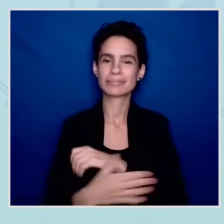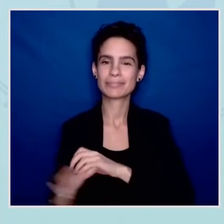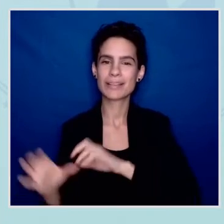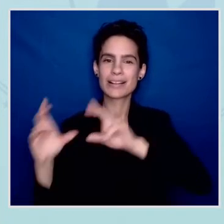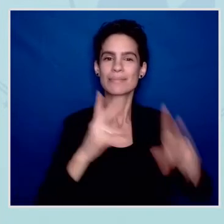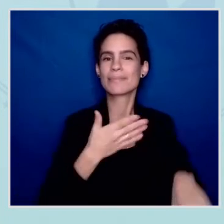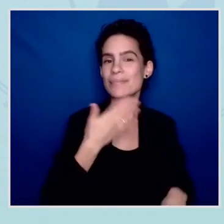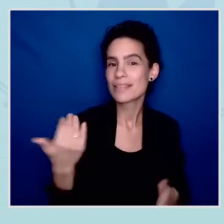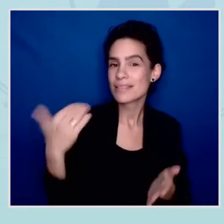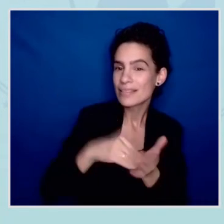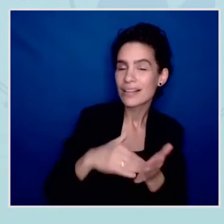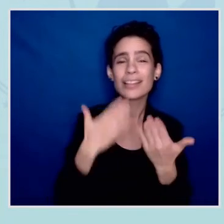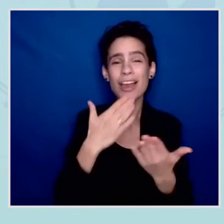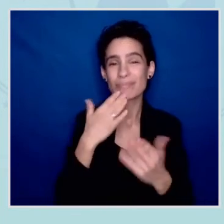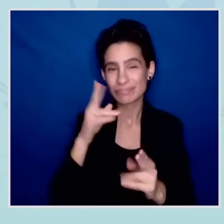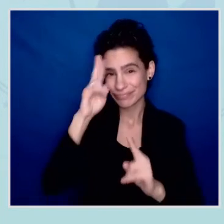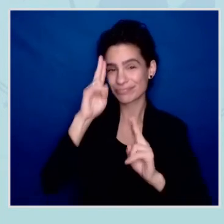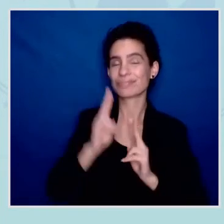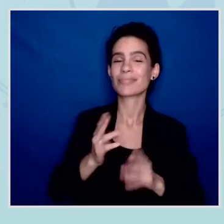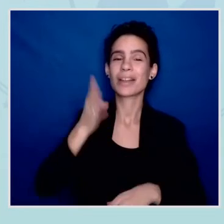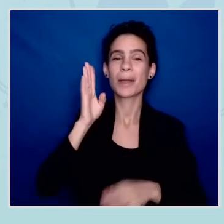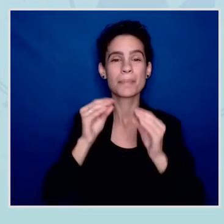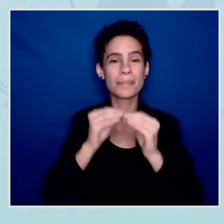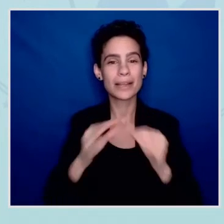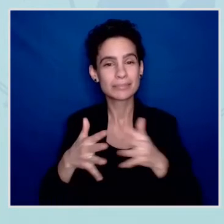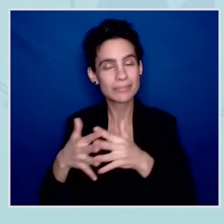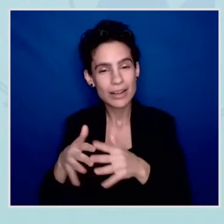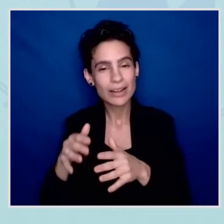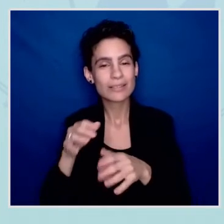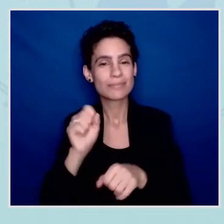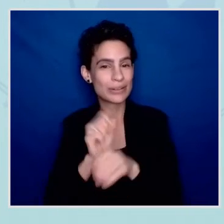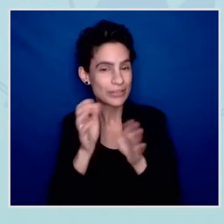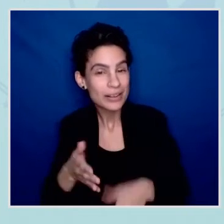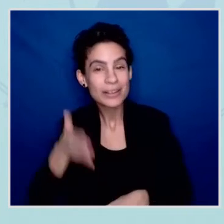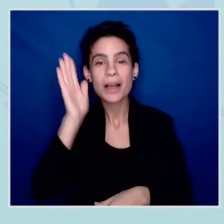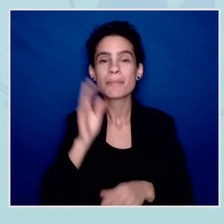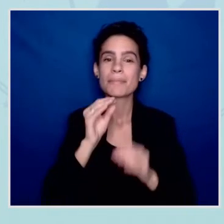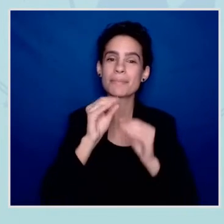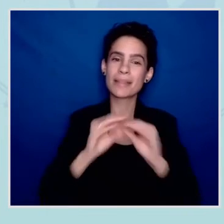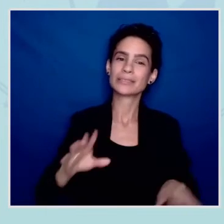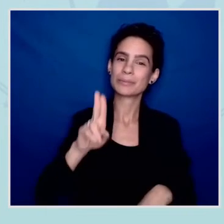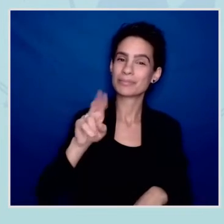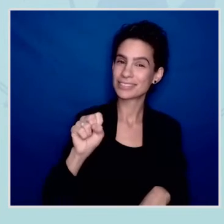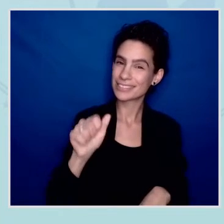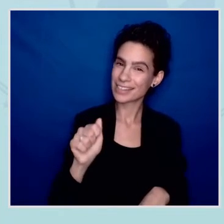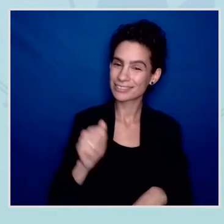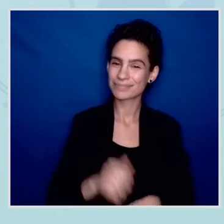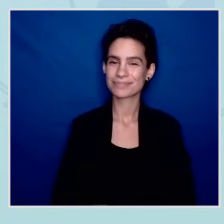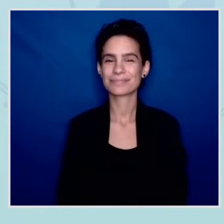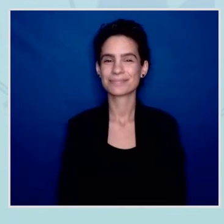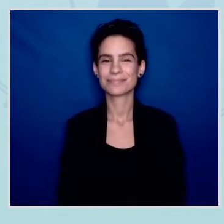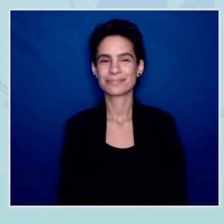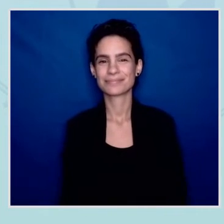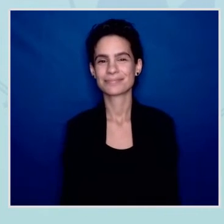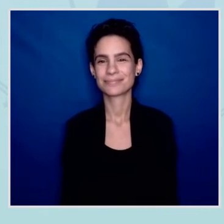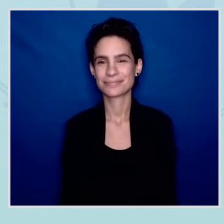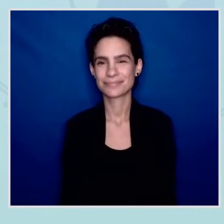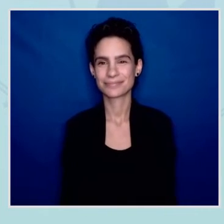FAMILIES, AND LOOK FORWARD TO WORKING WITH THIS ENTIRE ADMINISTRATION, SHOULDER TO SHOULDER WITH AMERICAN WORKERS, TO BUILD BACK OUR COUNTRY BETTER.